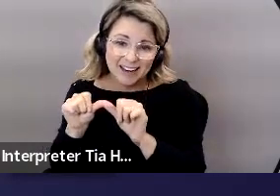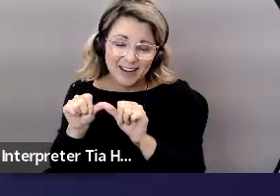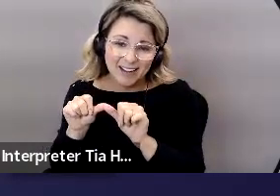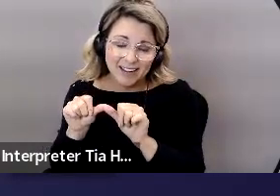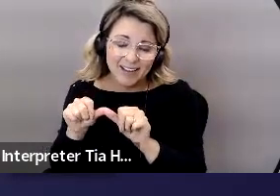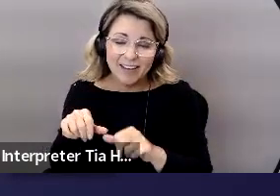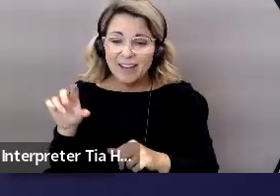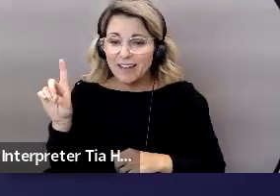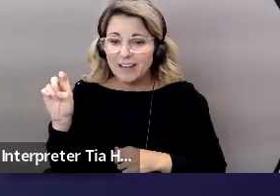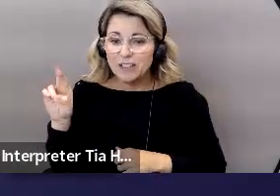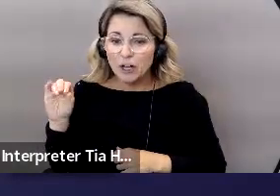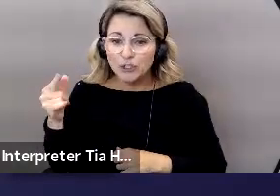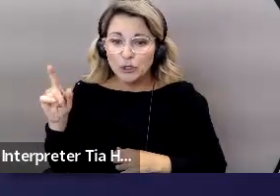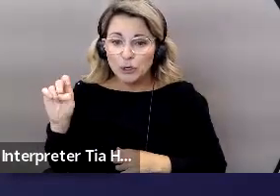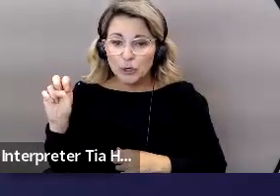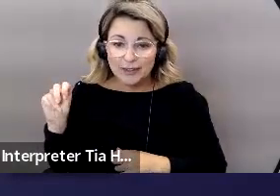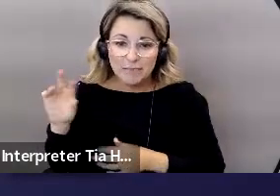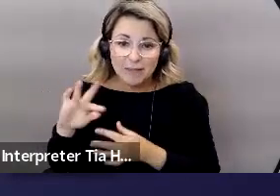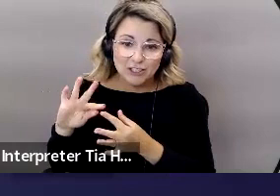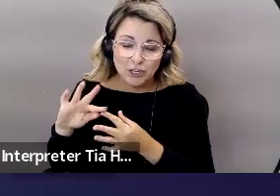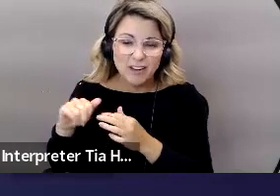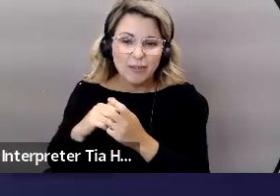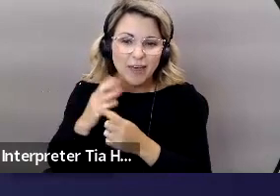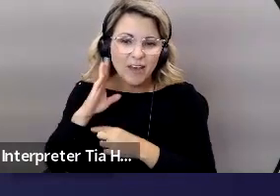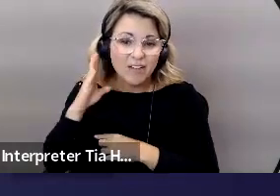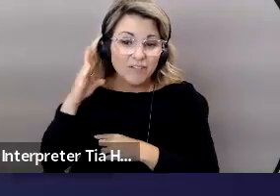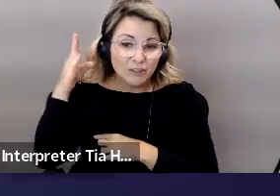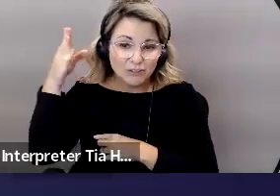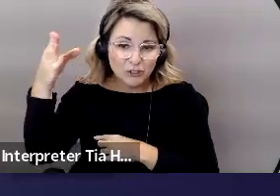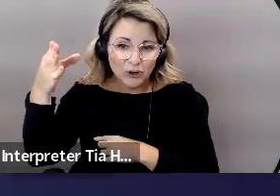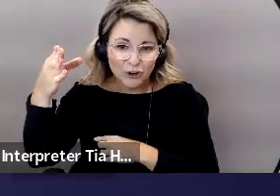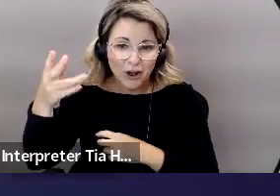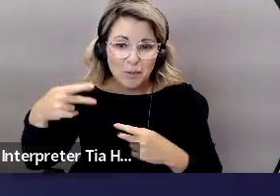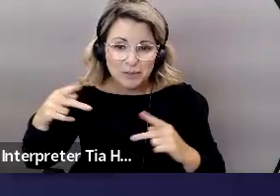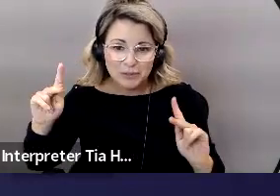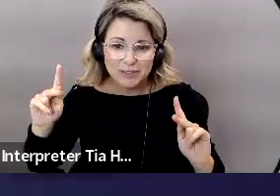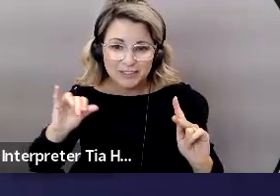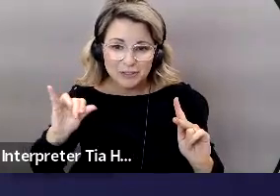mentioned earlier, rightfully so, thinking about future opportunities. And so, if we're testing